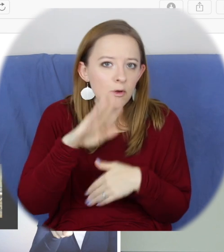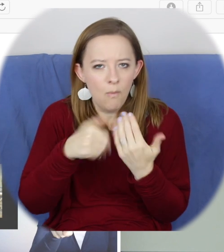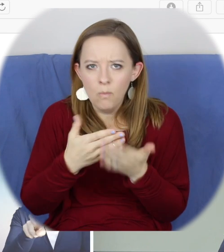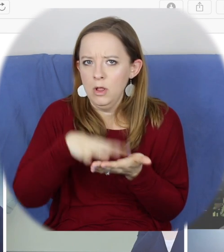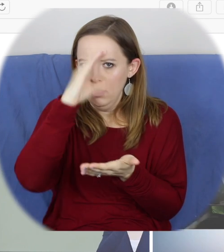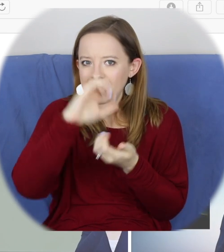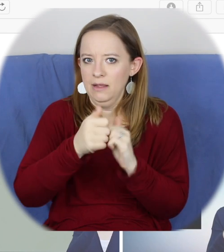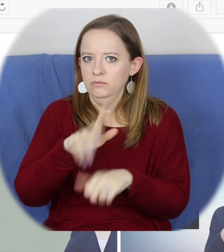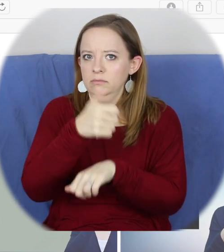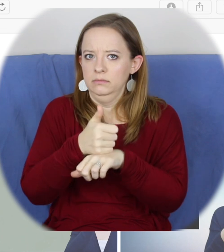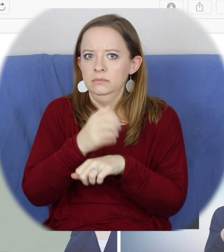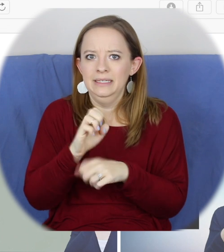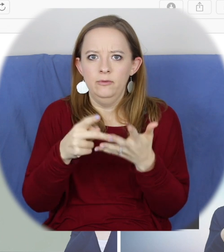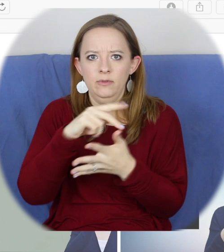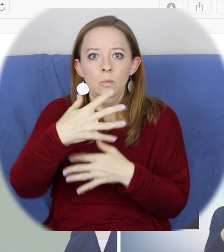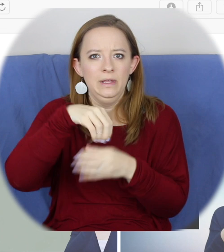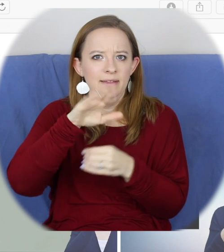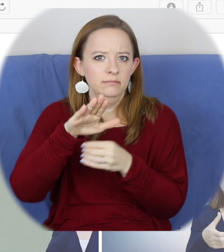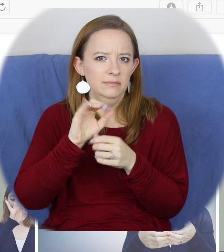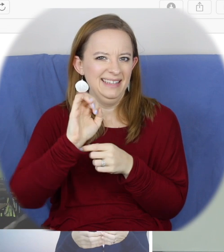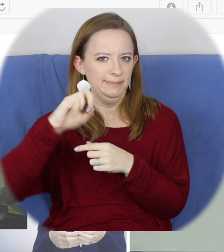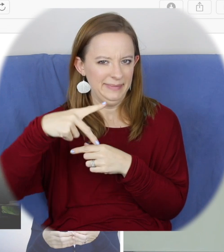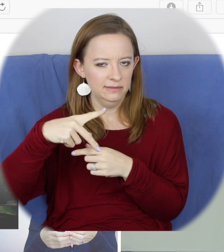are all learning how to do this in their interpreting programs.